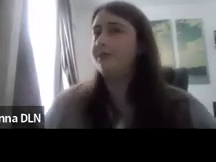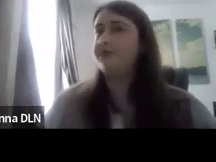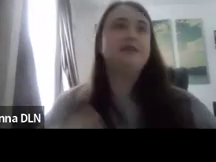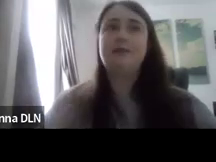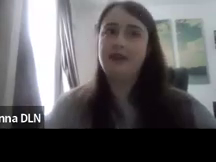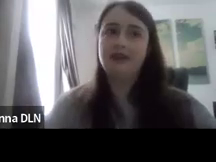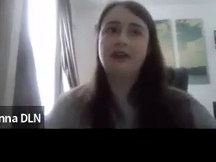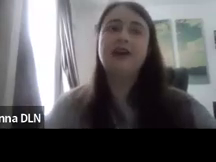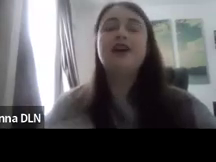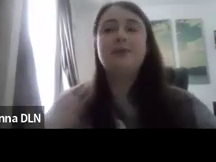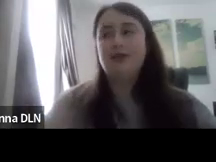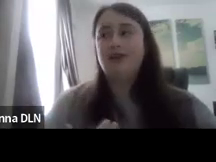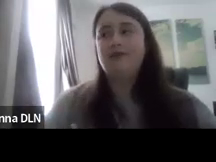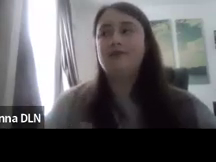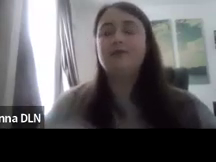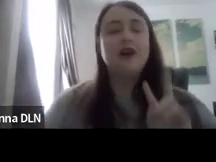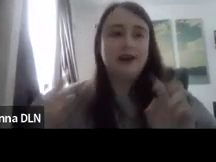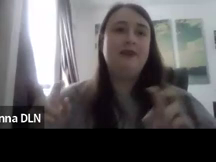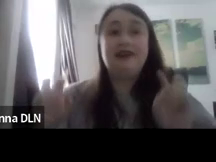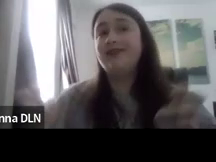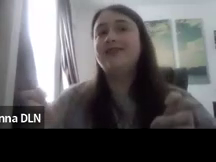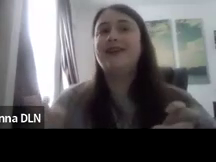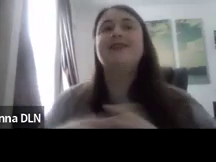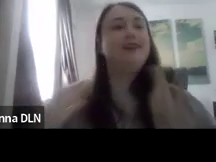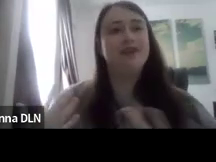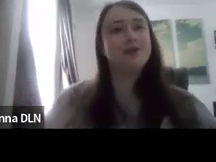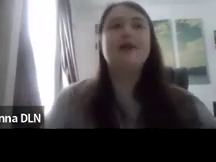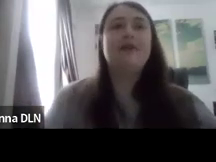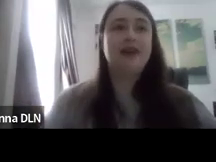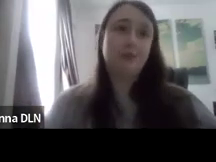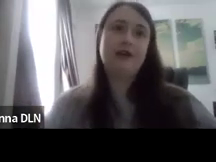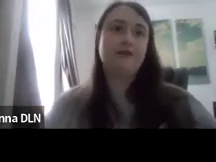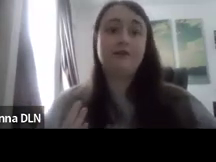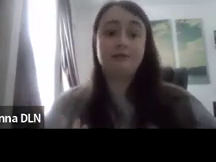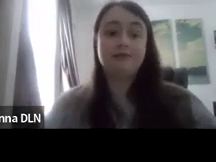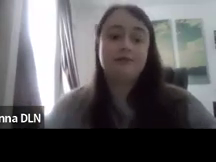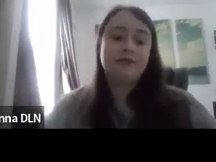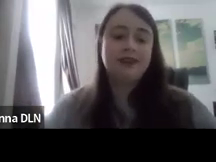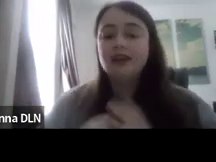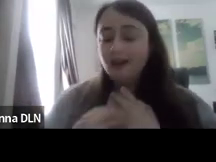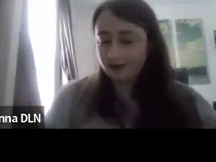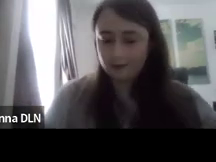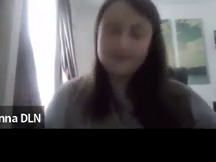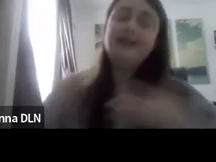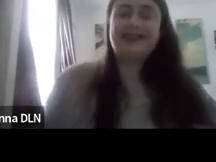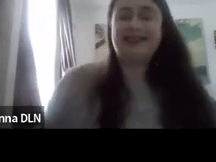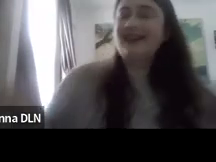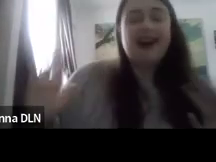they would say the same thing. But that writing me an evidence letter is just quite a vague brief for them. Lastly,